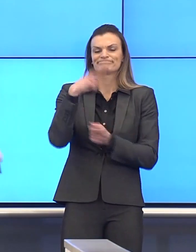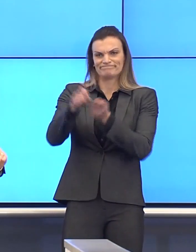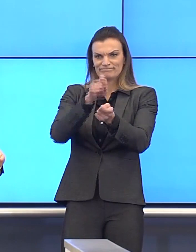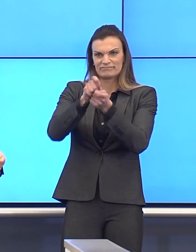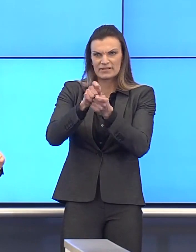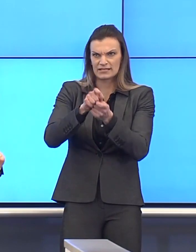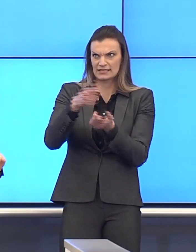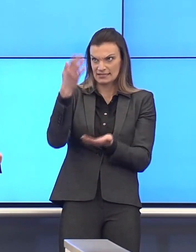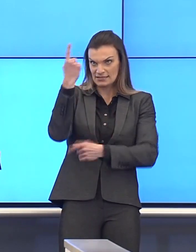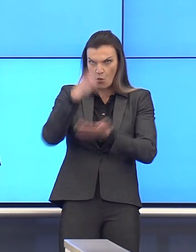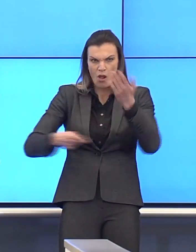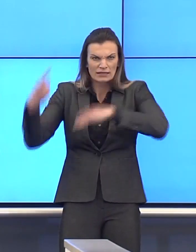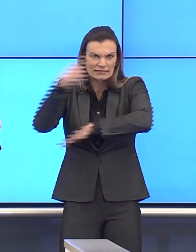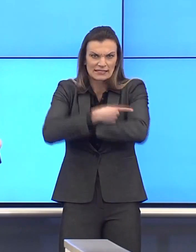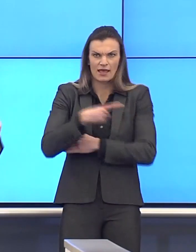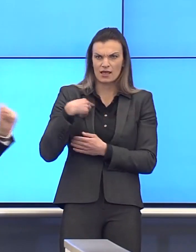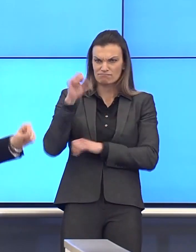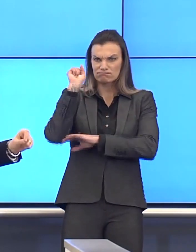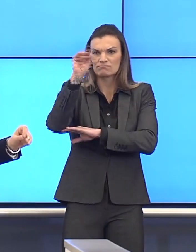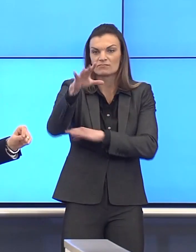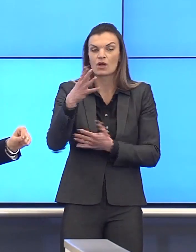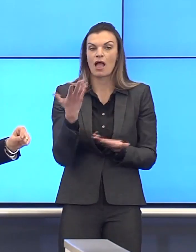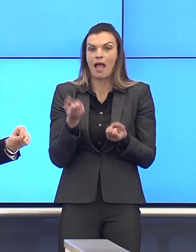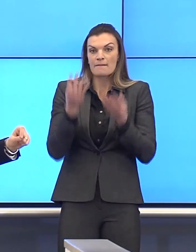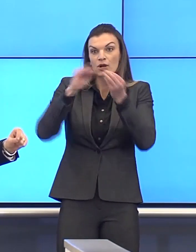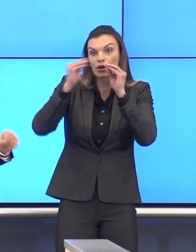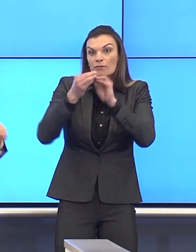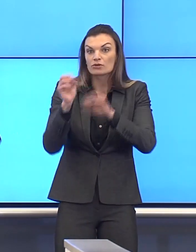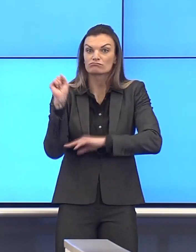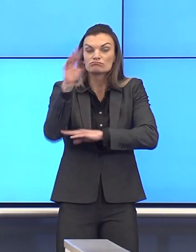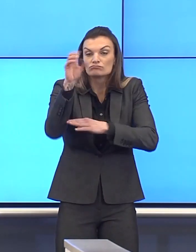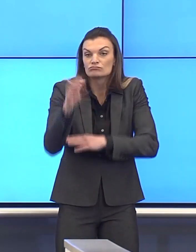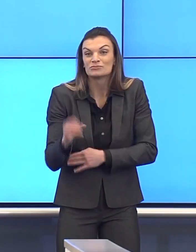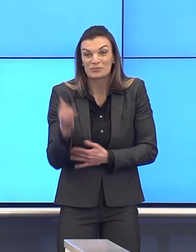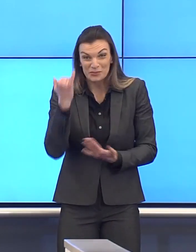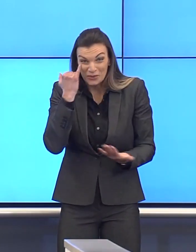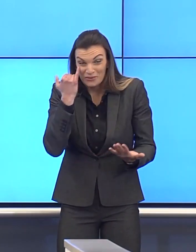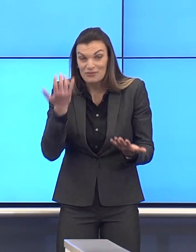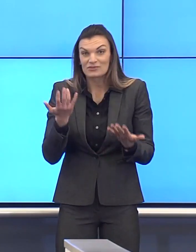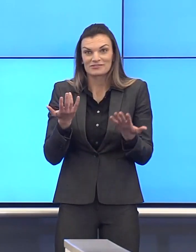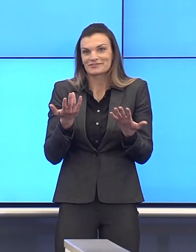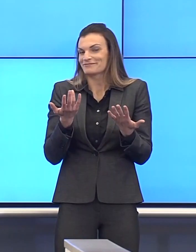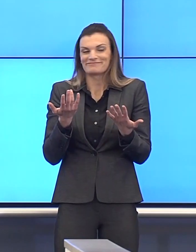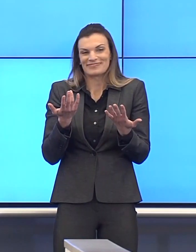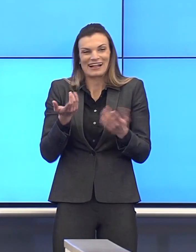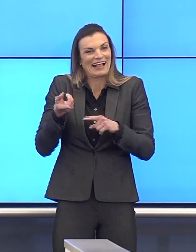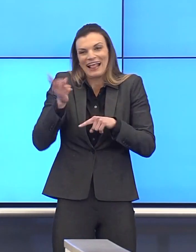THIS DATE CERTAIN, WE ARE GOING TO TAKE THIS NEXT STEP, BY THIS PARTICULAR MEASUREMENT WE'LL BE IN POSITION TO TAKE THIS NEXT